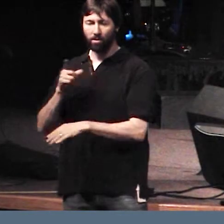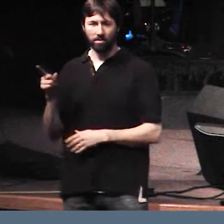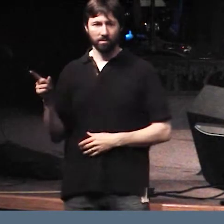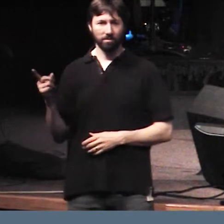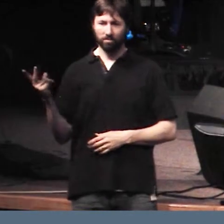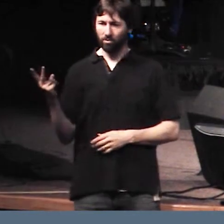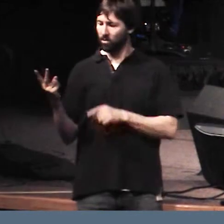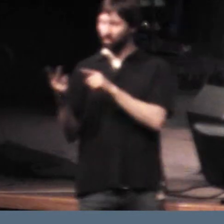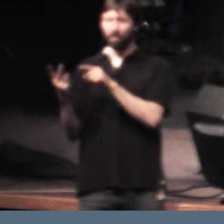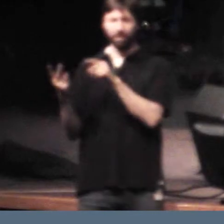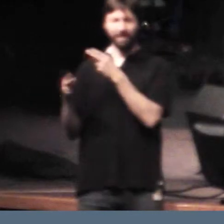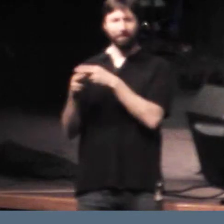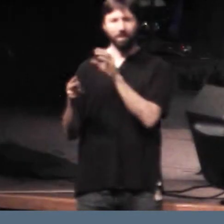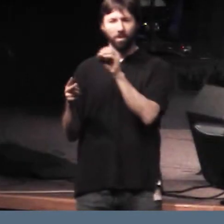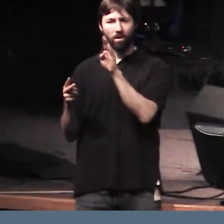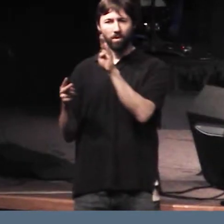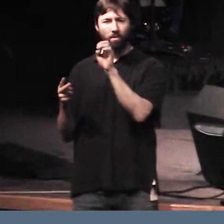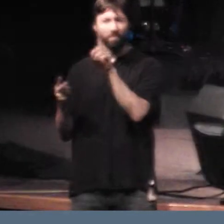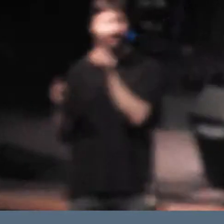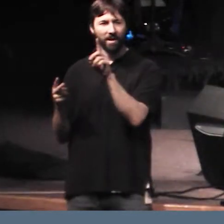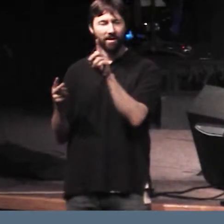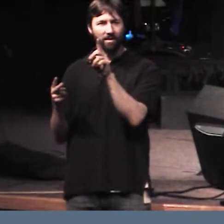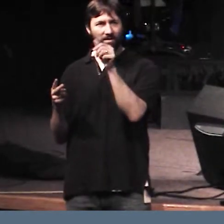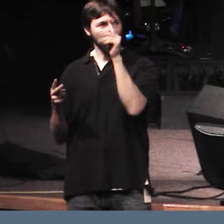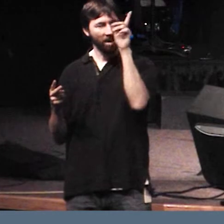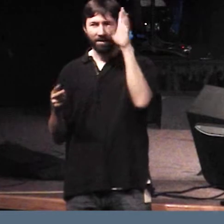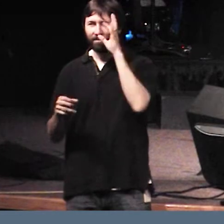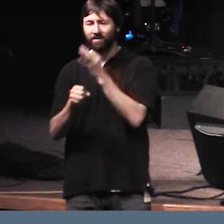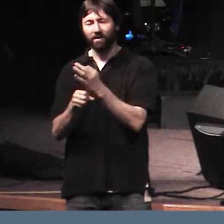his name is Obed which means God is faithful